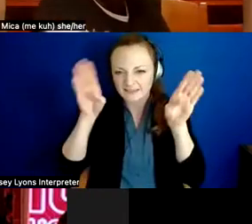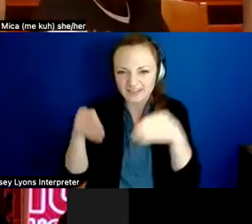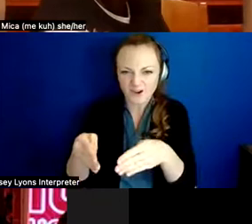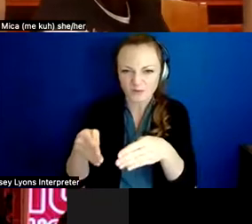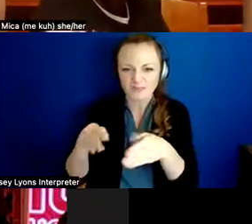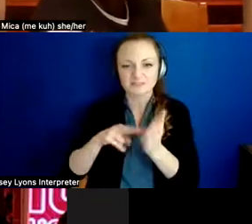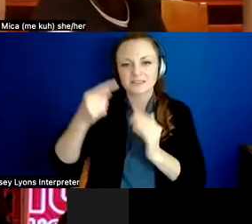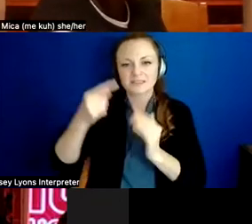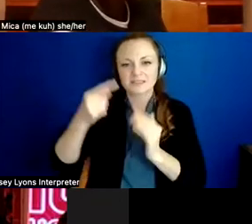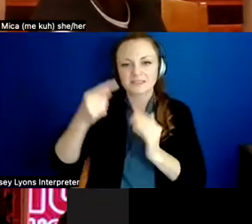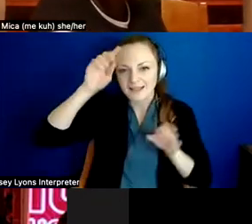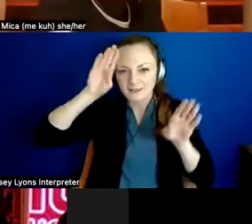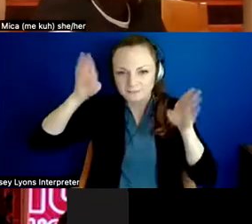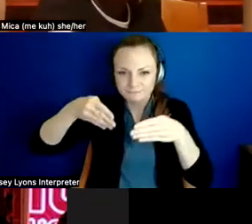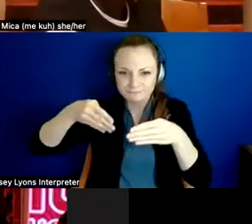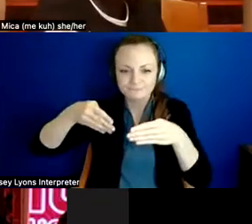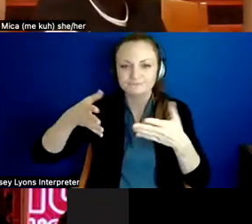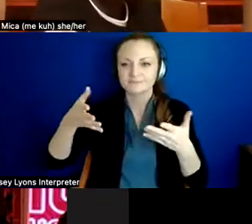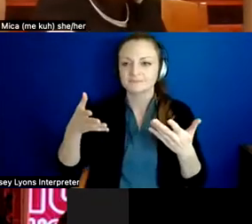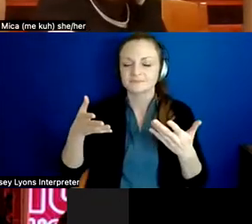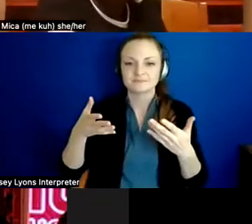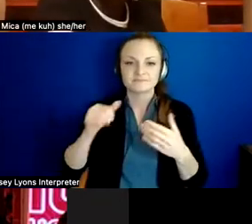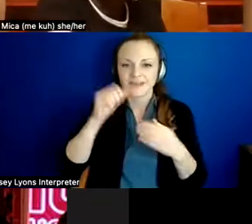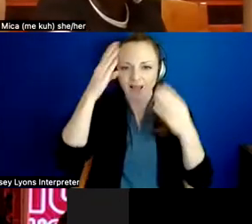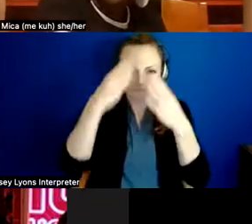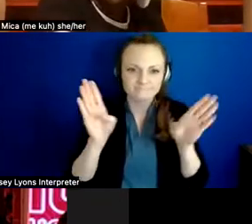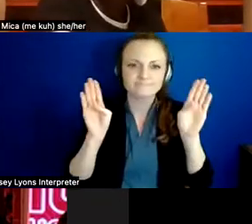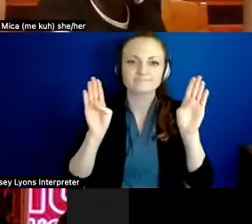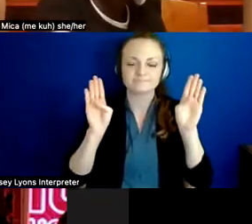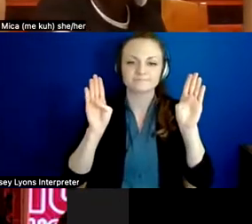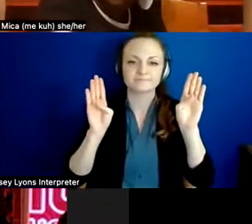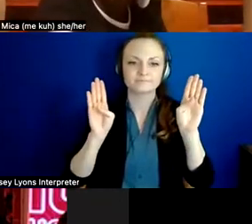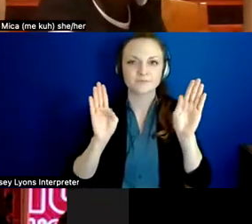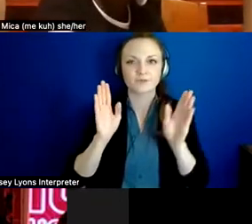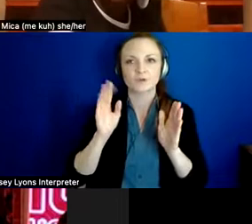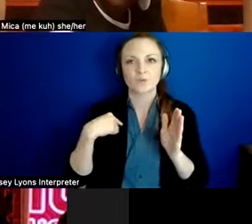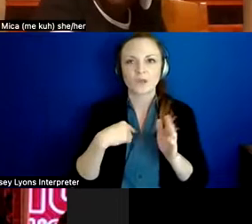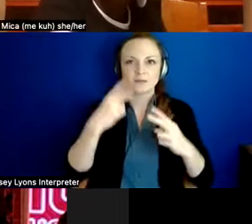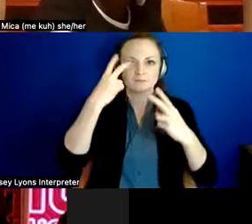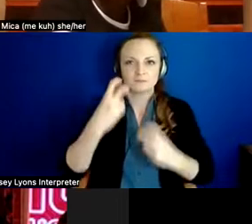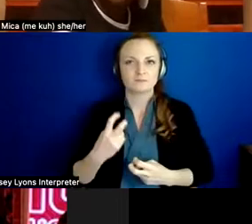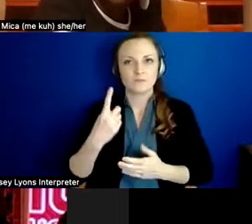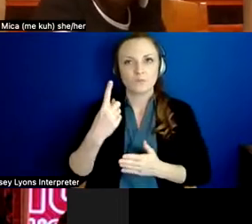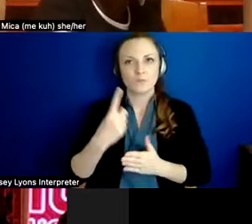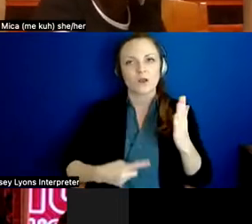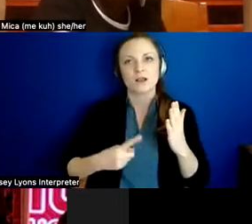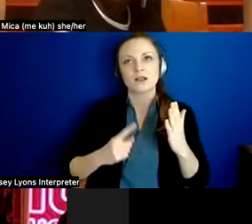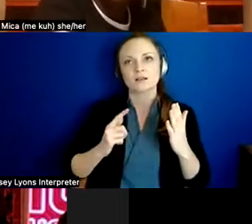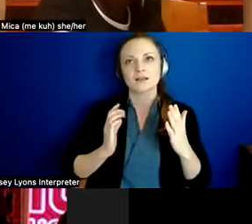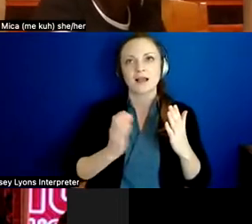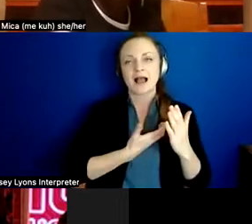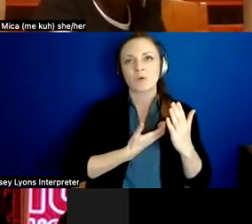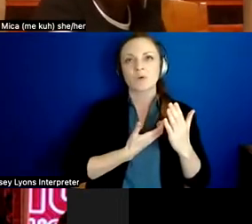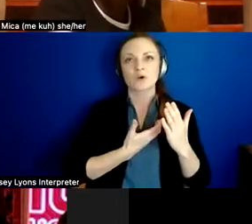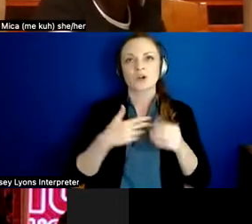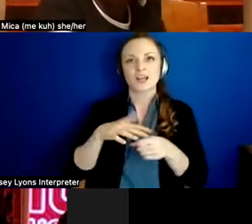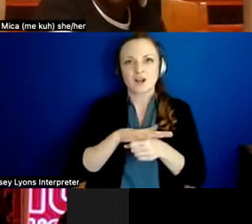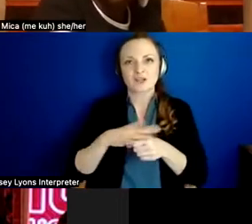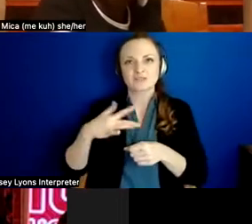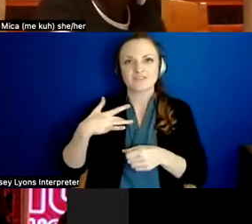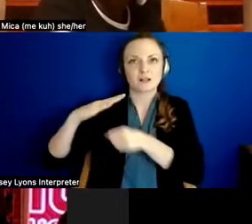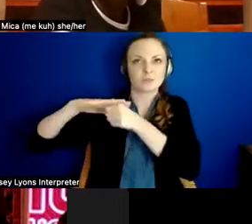we need to be redeemed, right, what are our own our own places of oppression from which